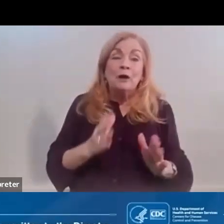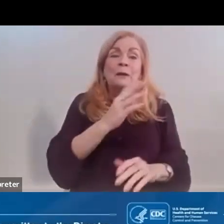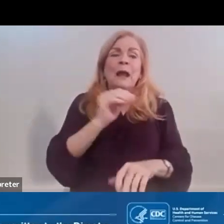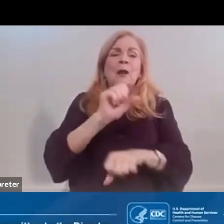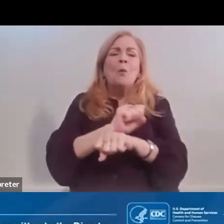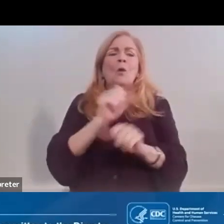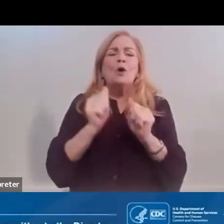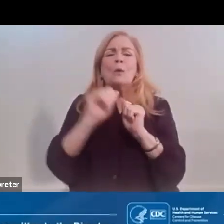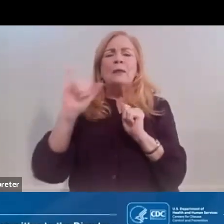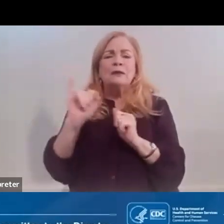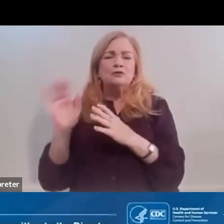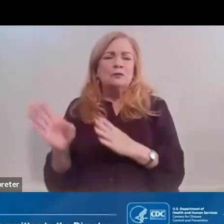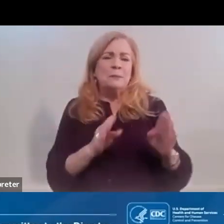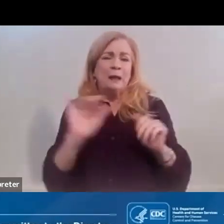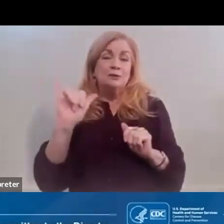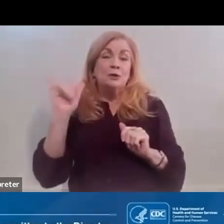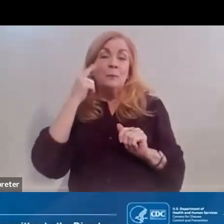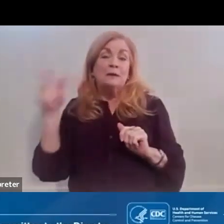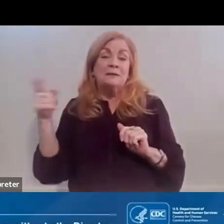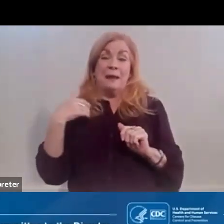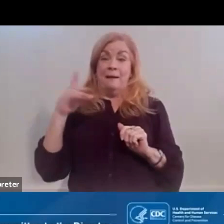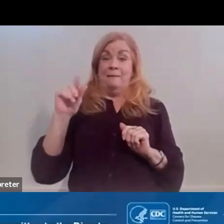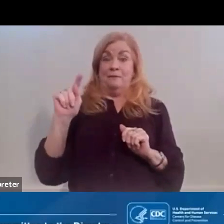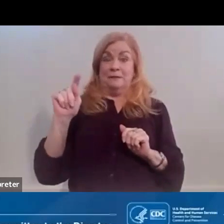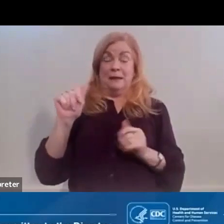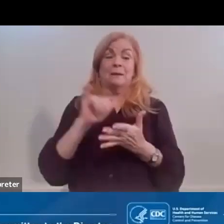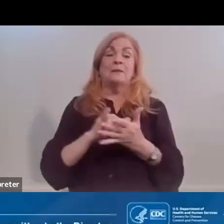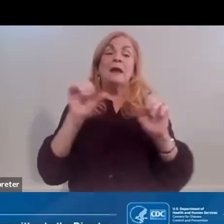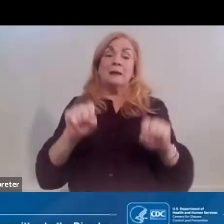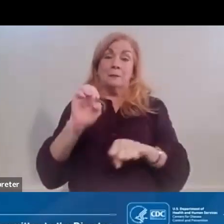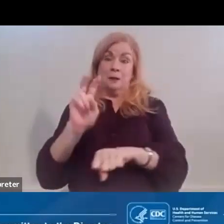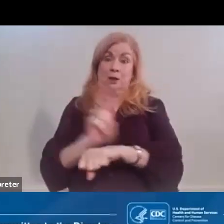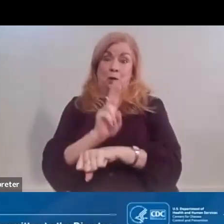because they do have data that can be used to give you sentinel information, right?